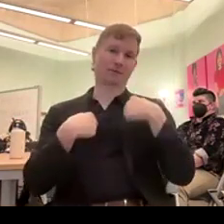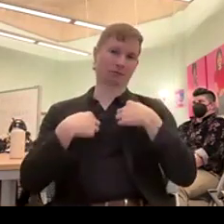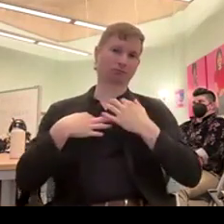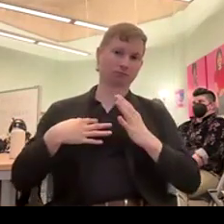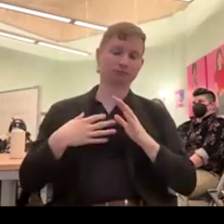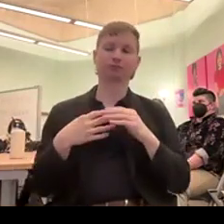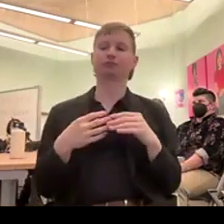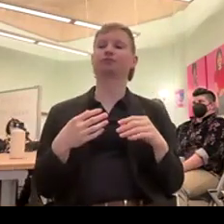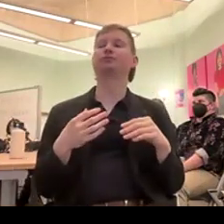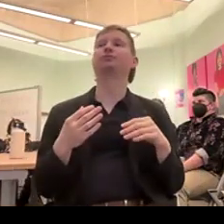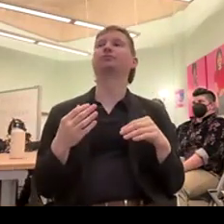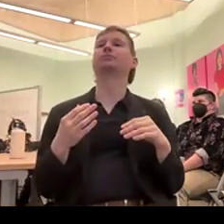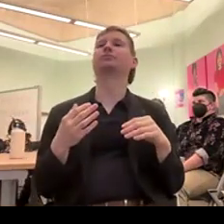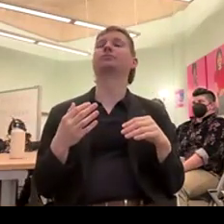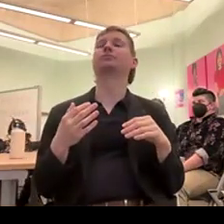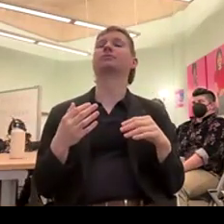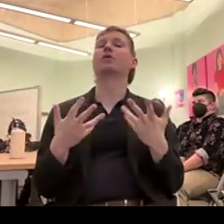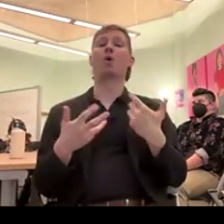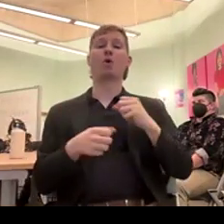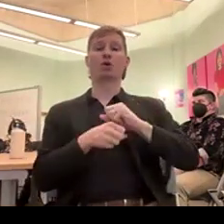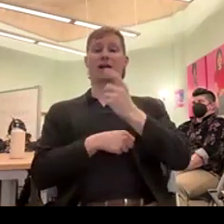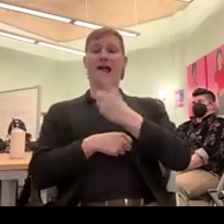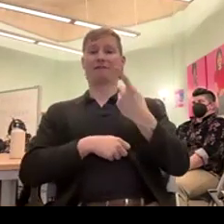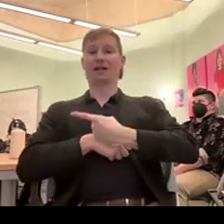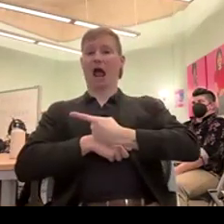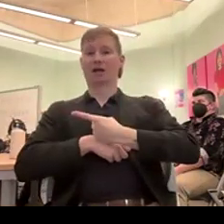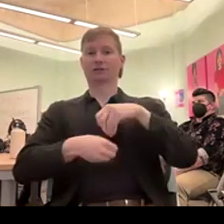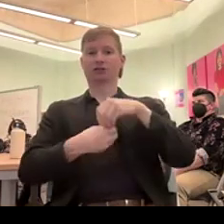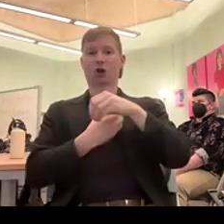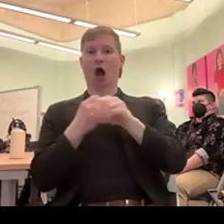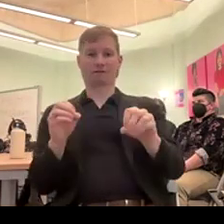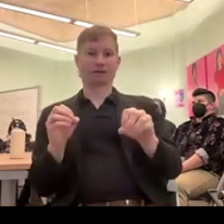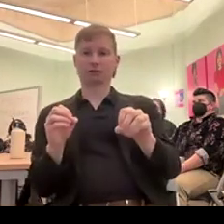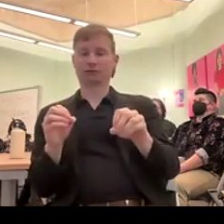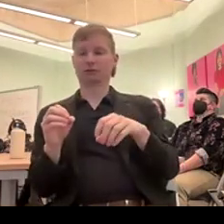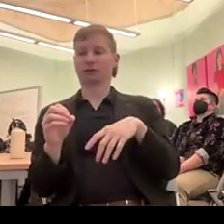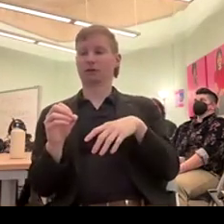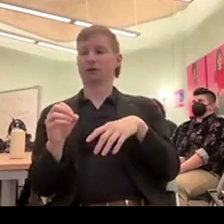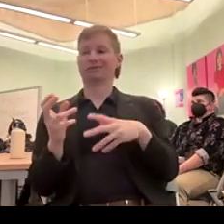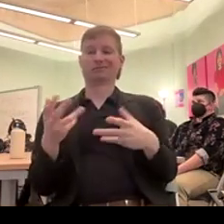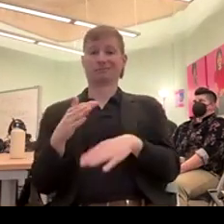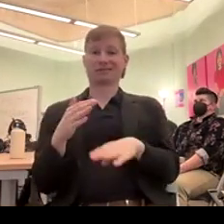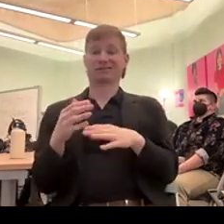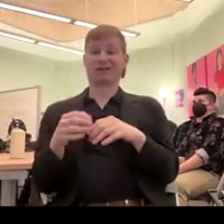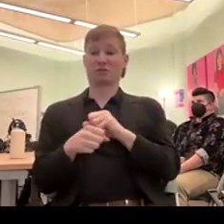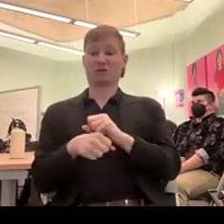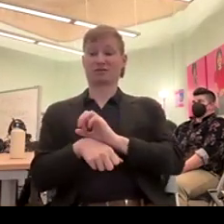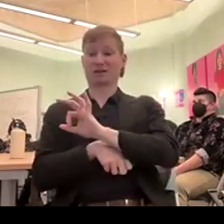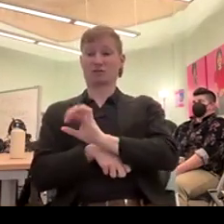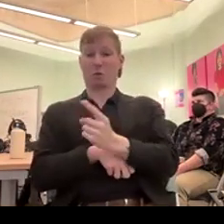this is perhaps the most salient one for me, is I work half-days in the office by default. So